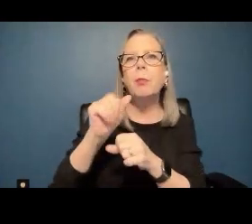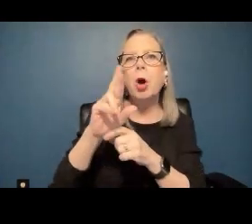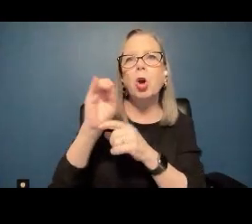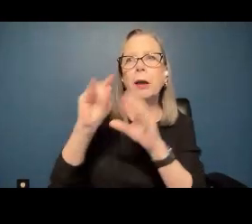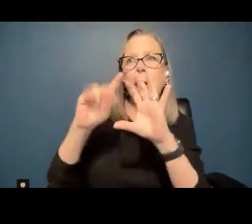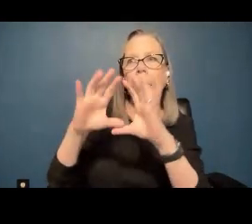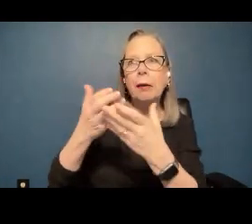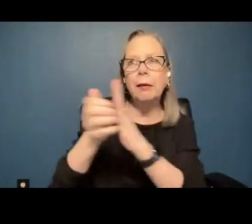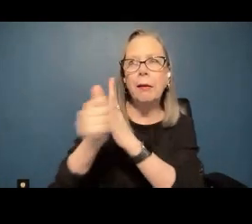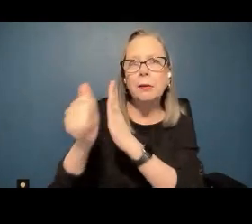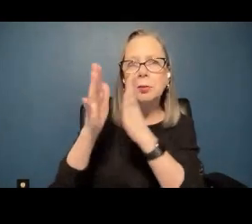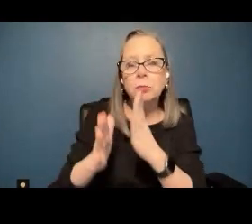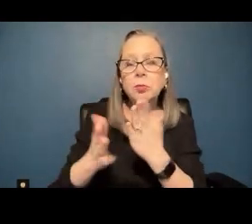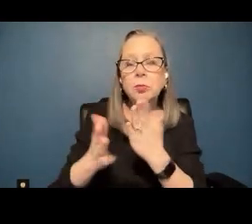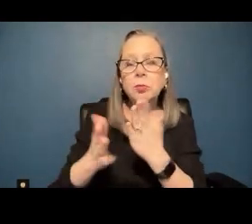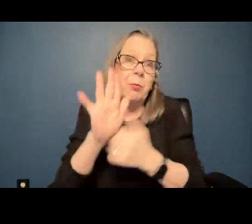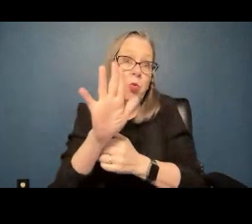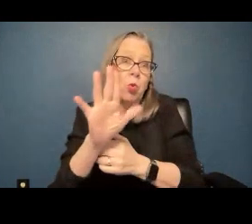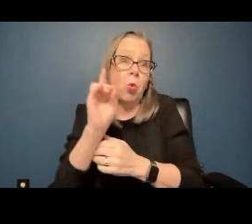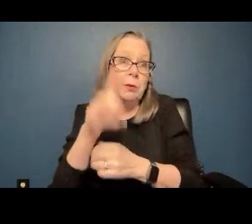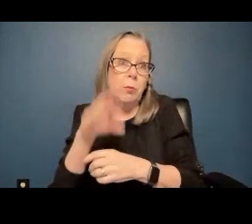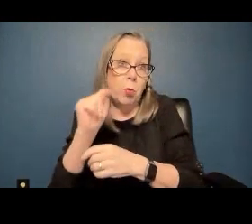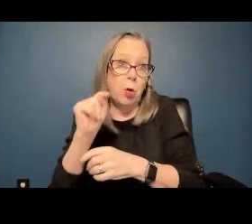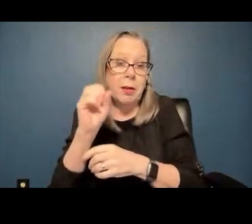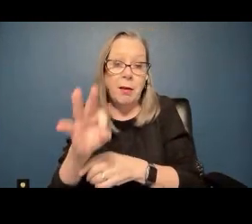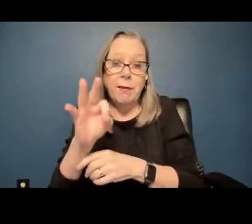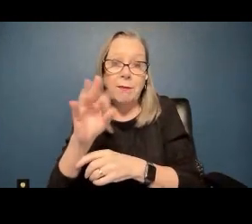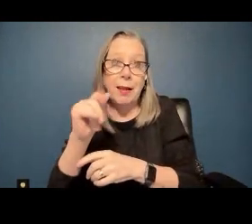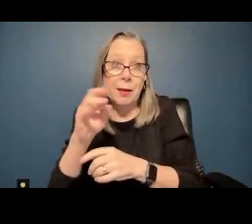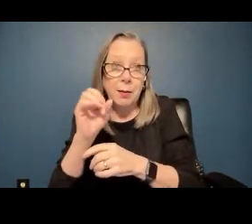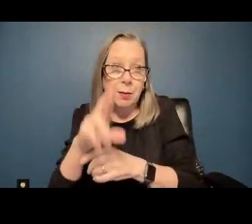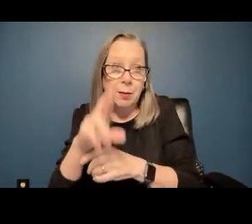who can weigh in at a high level about what data are available and methods for collection.